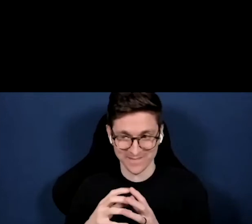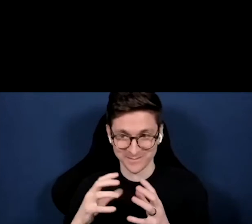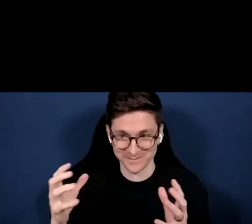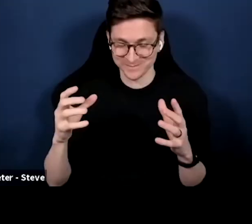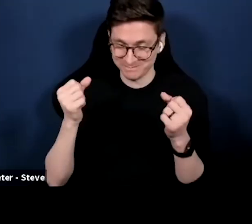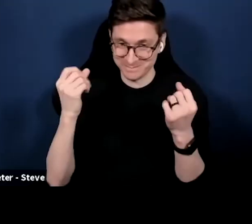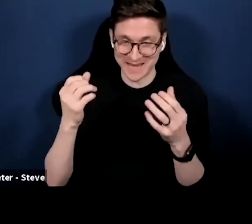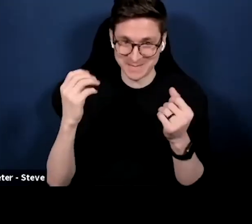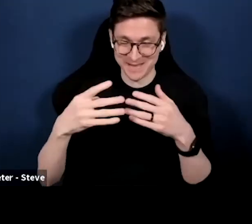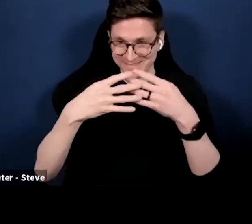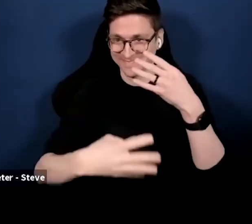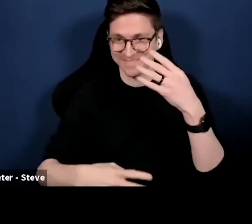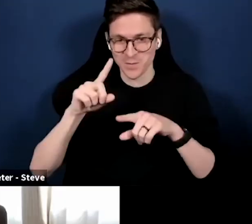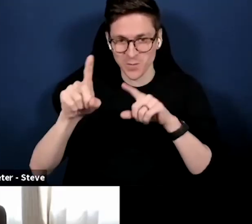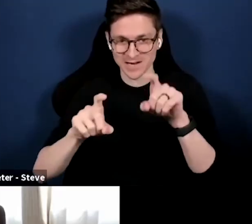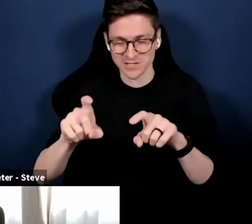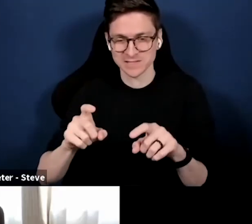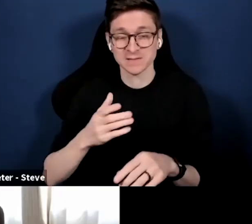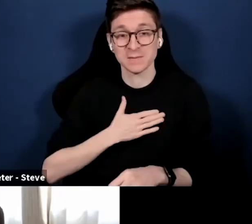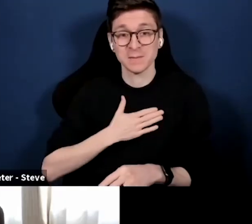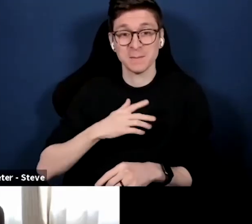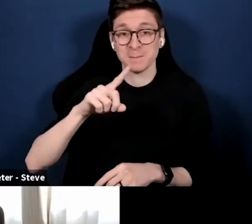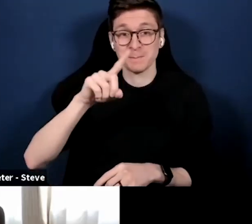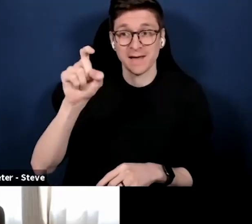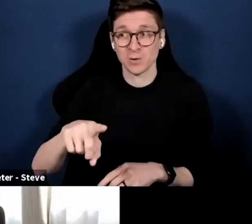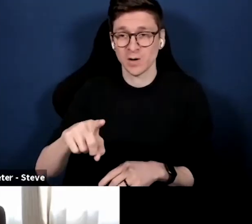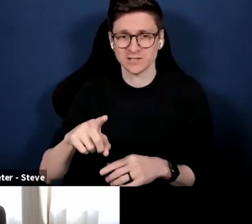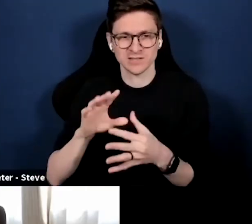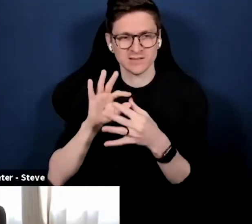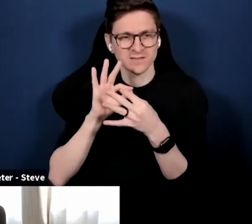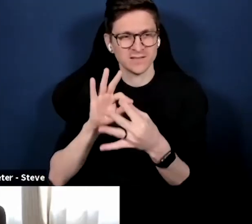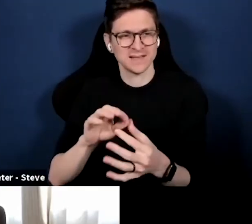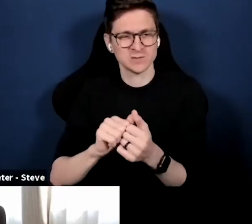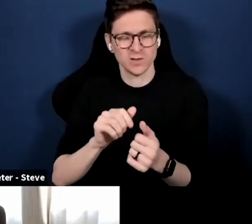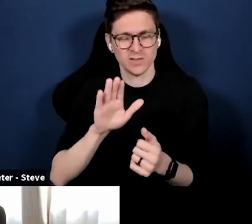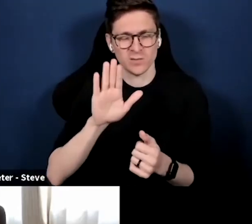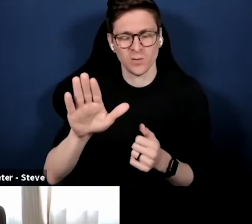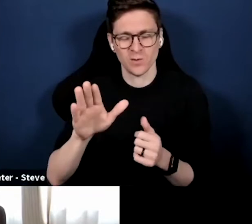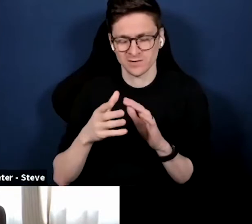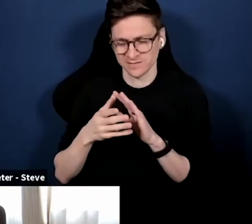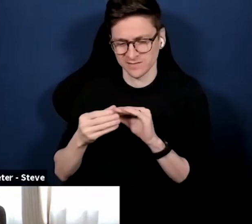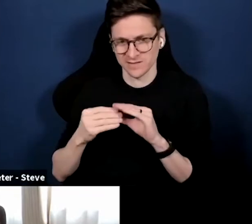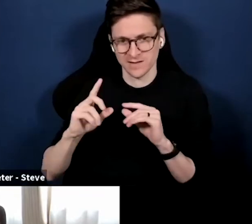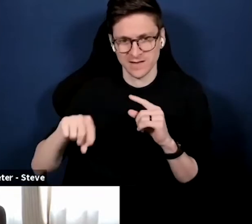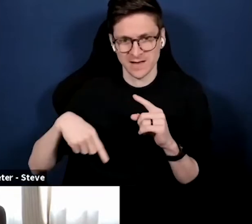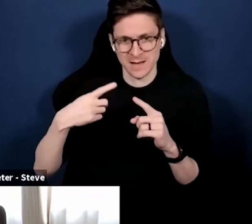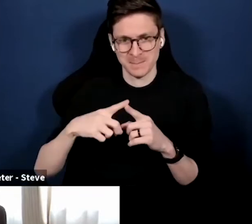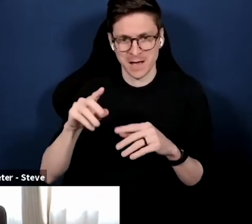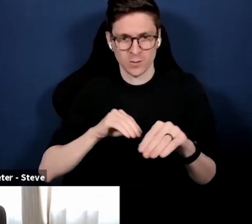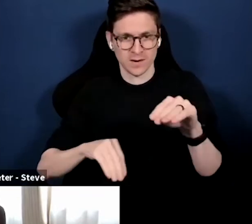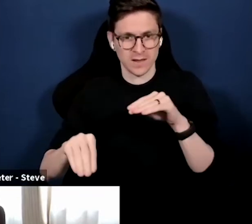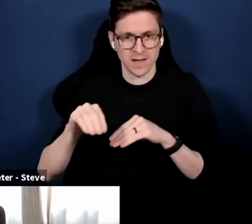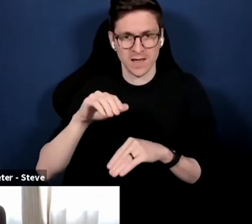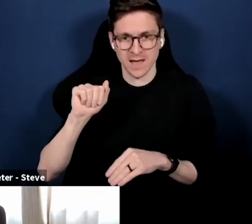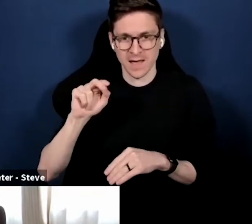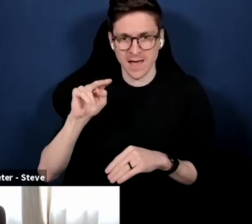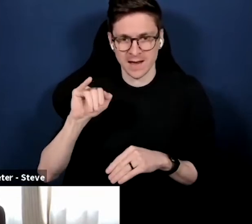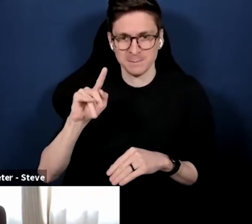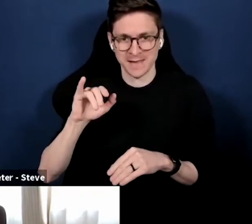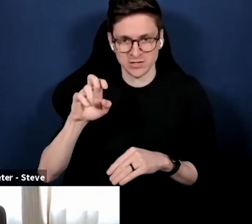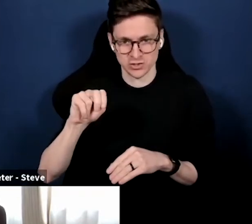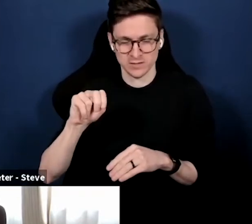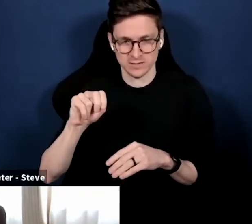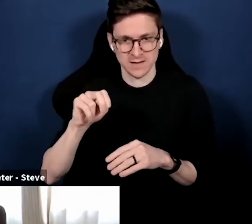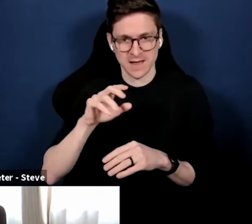you more related to what you were talking about with animation and creating the appearance of